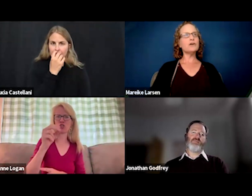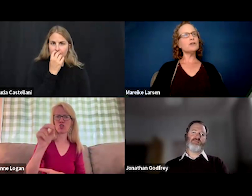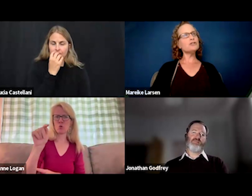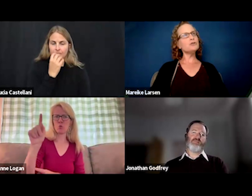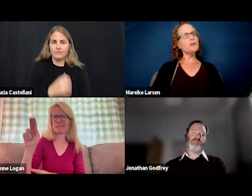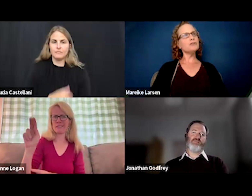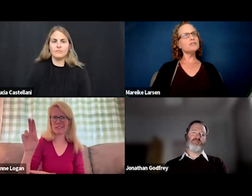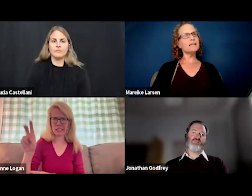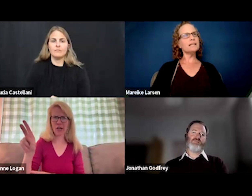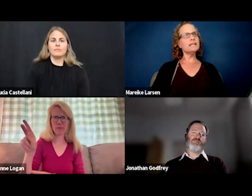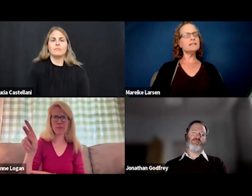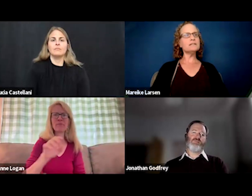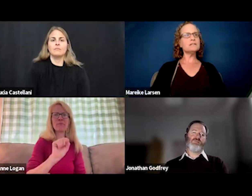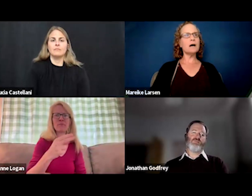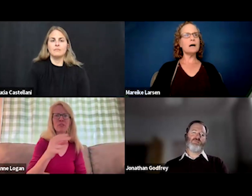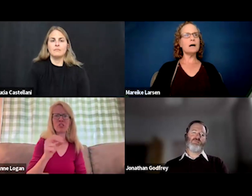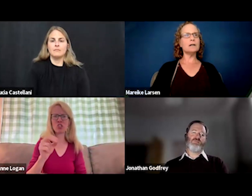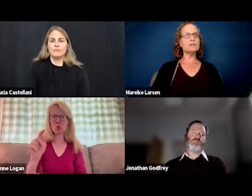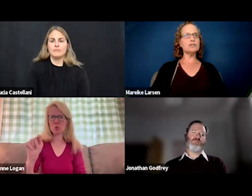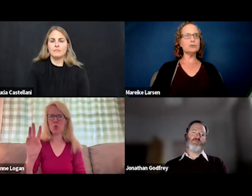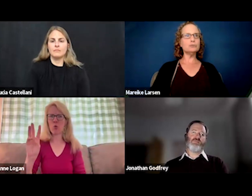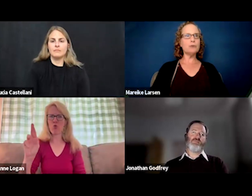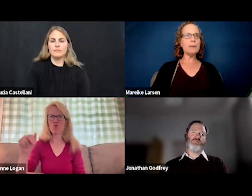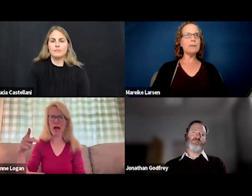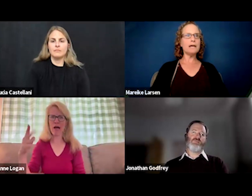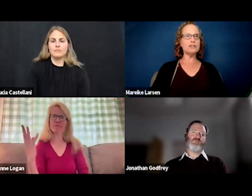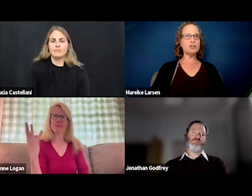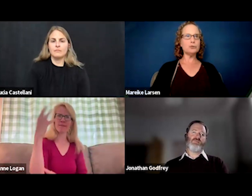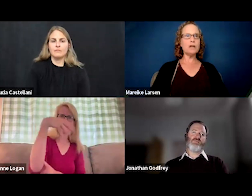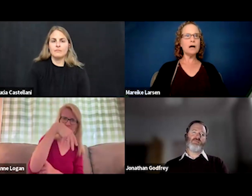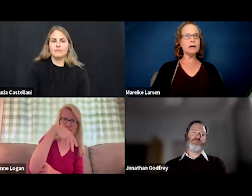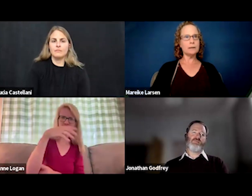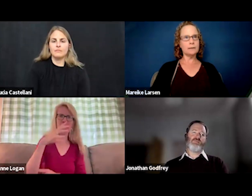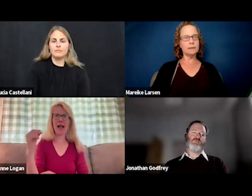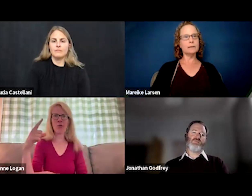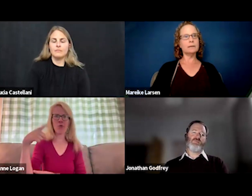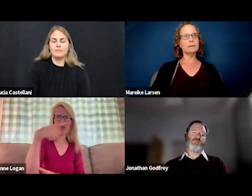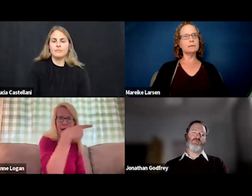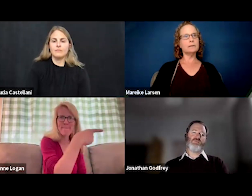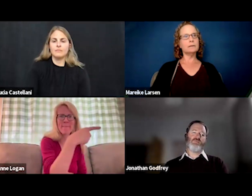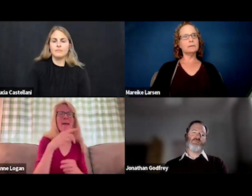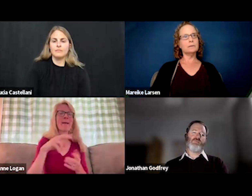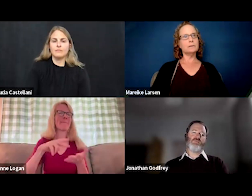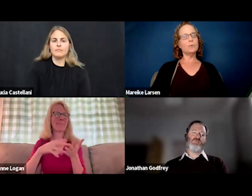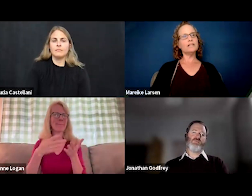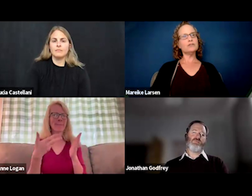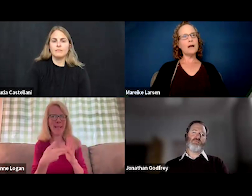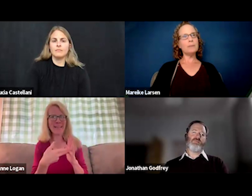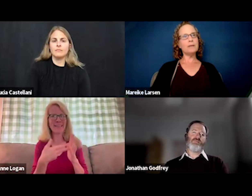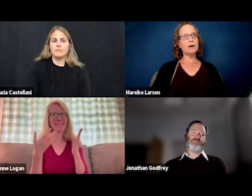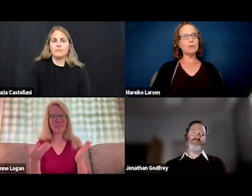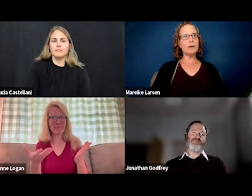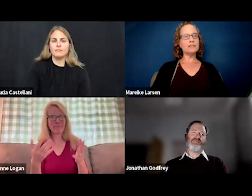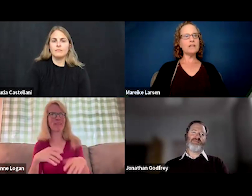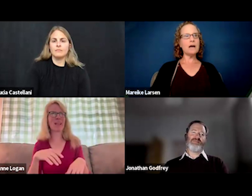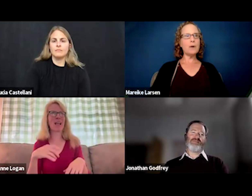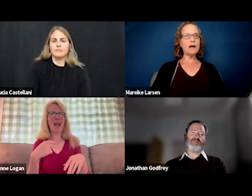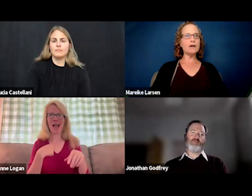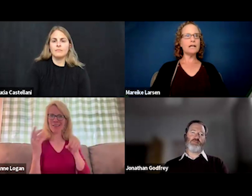There are two other techniques. Shoot wrap and shoot tuck. One is wrapping around the top wire,